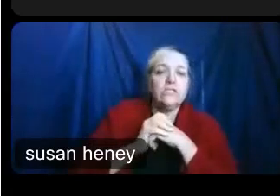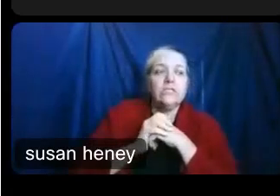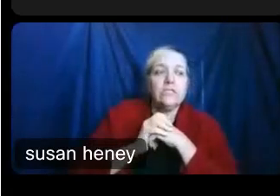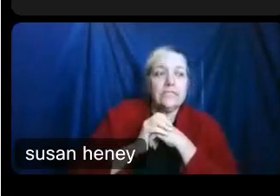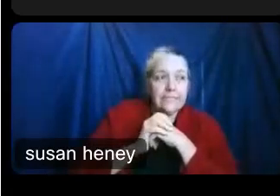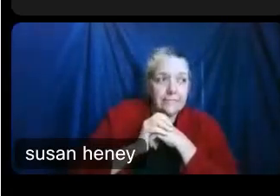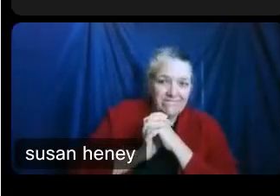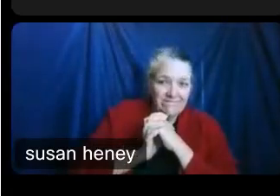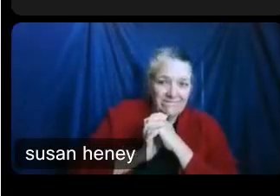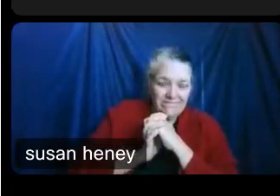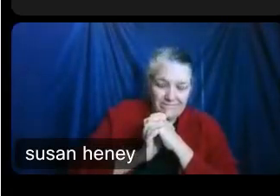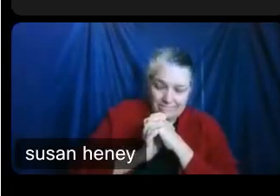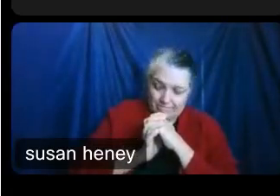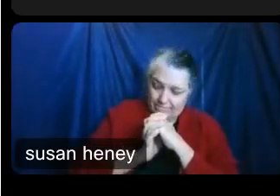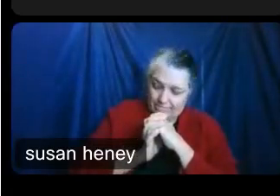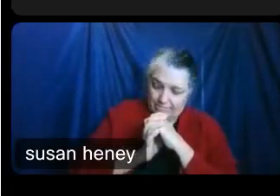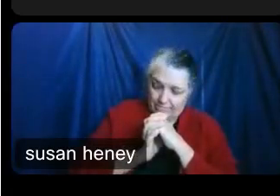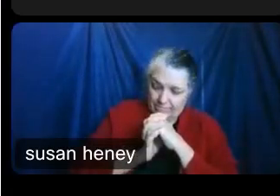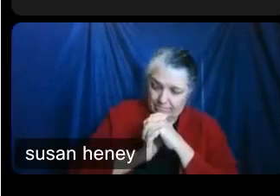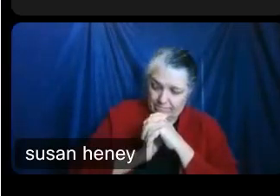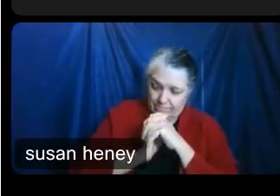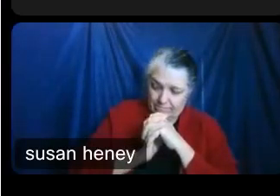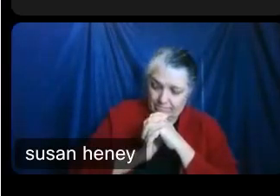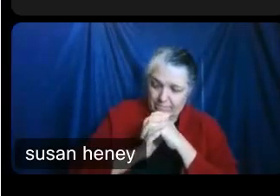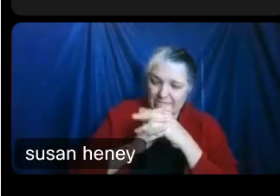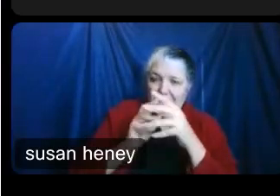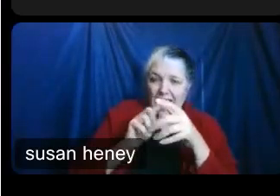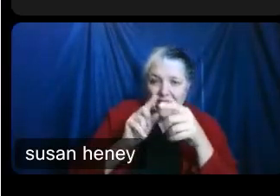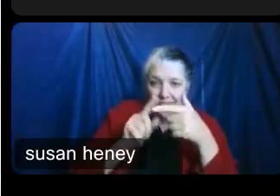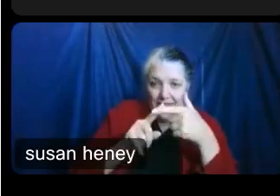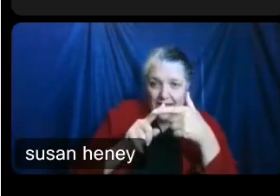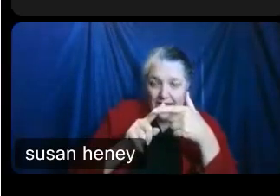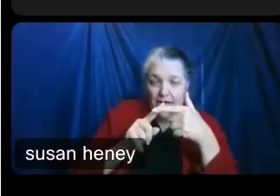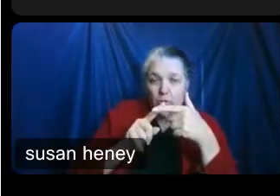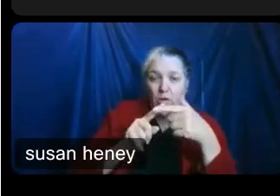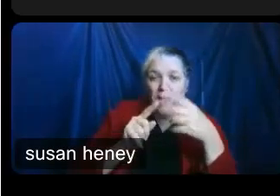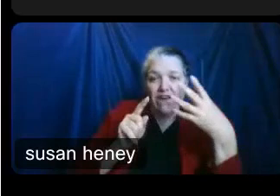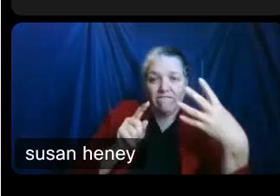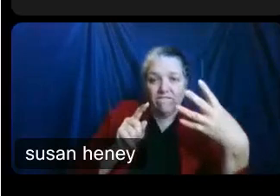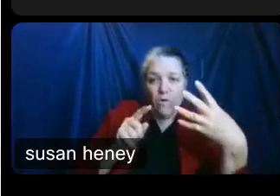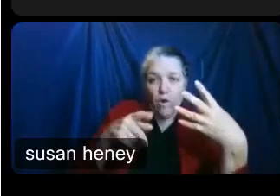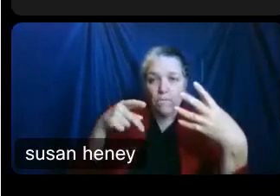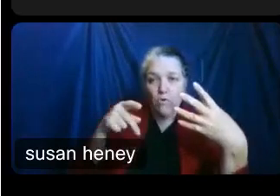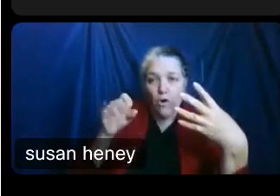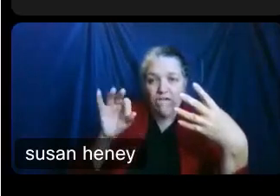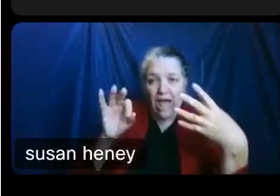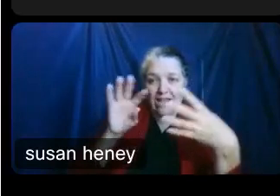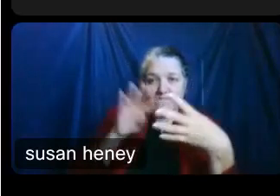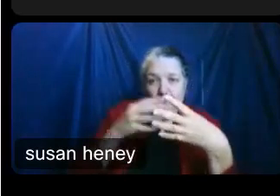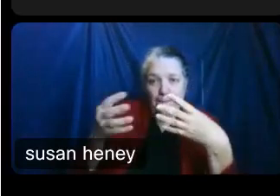And then we have our four data profile tables that are available that we can then map some